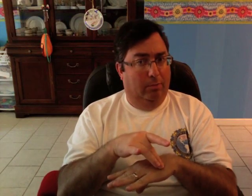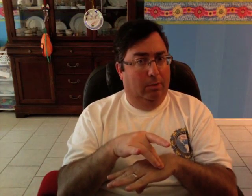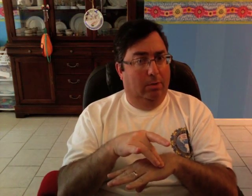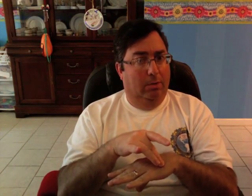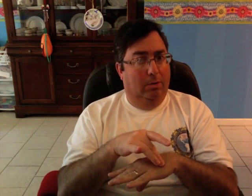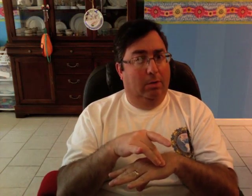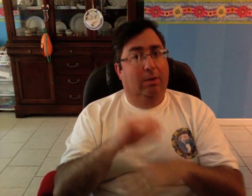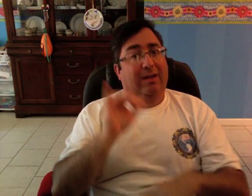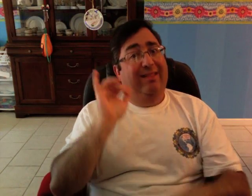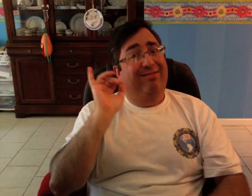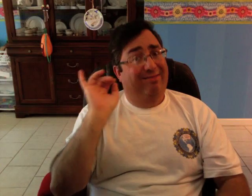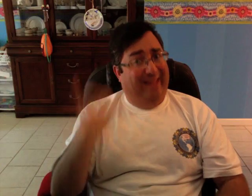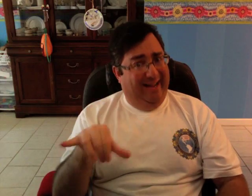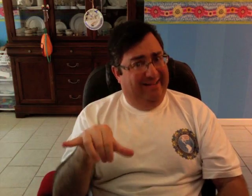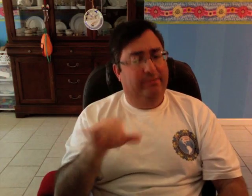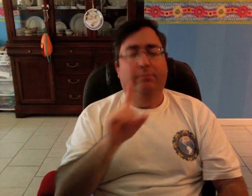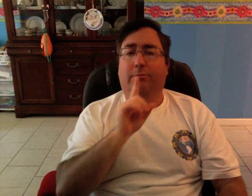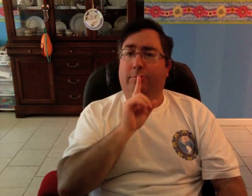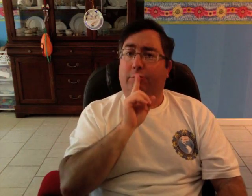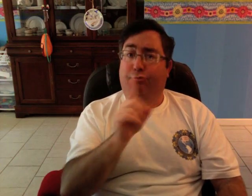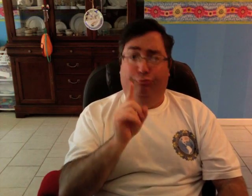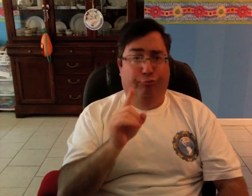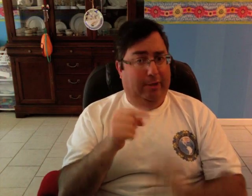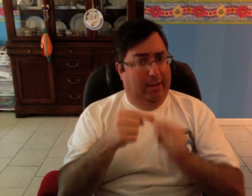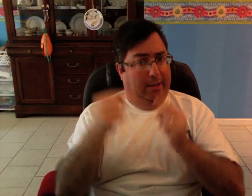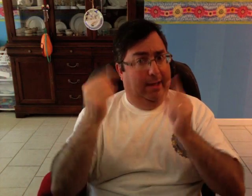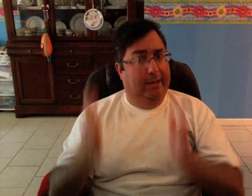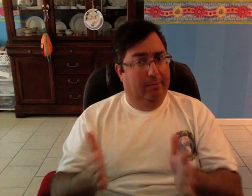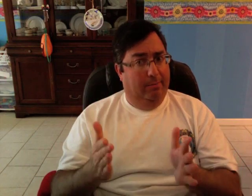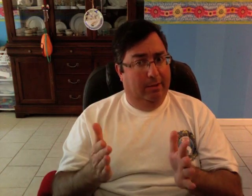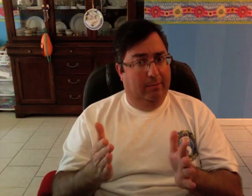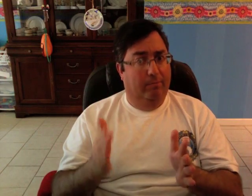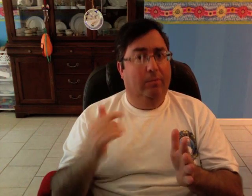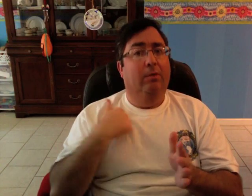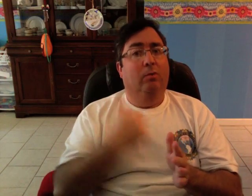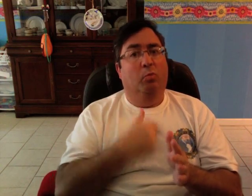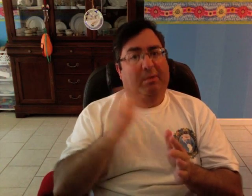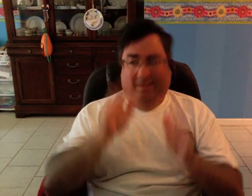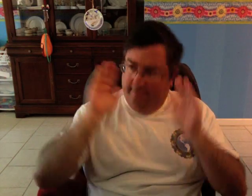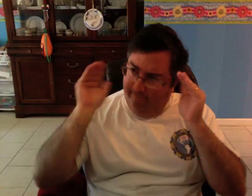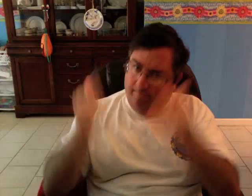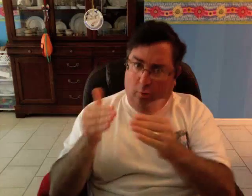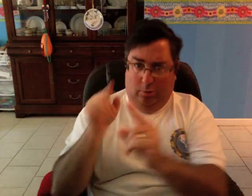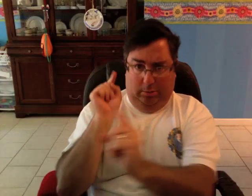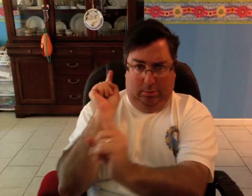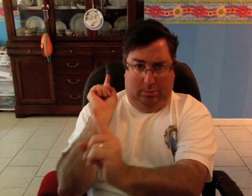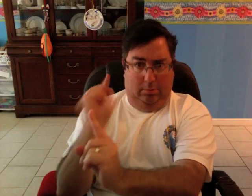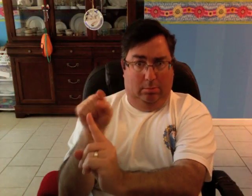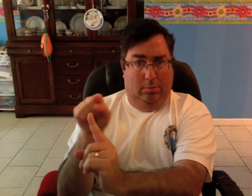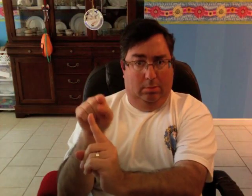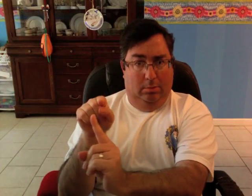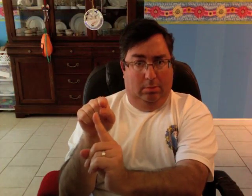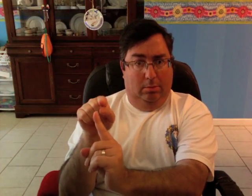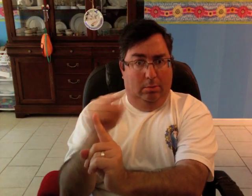That's the real enemy! We must focus on the enemy --